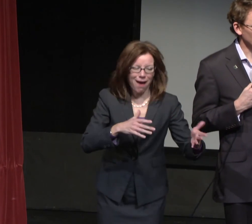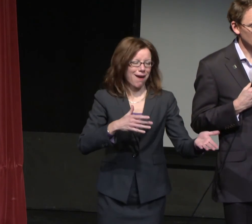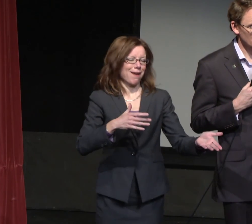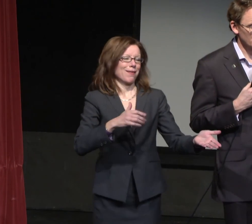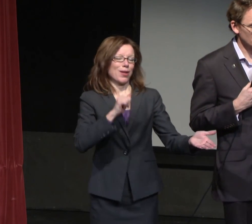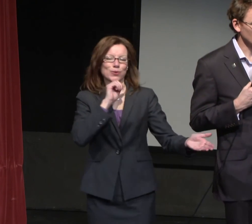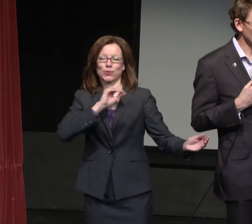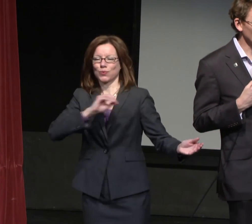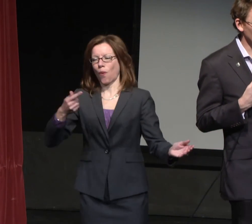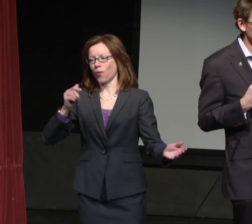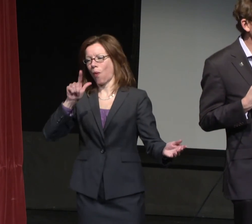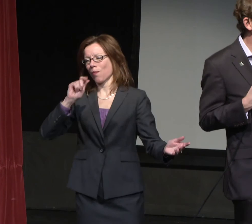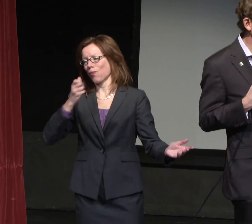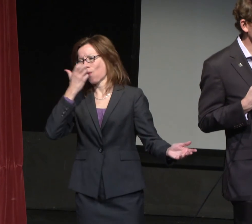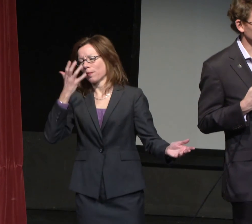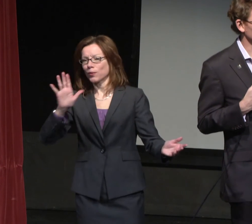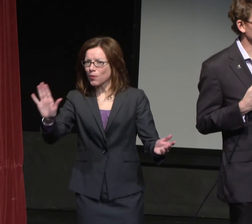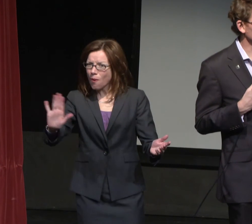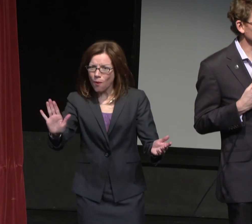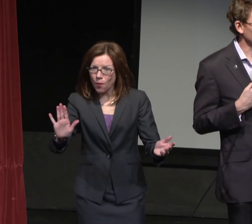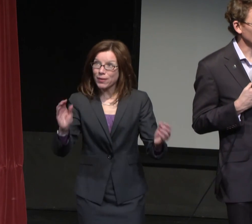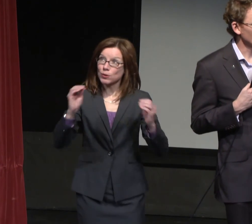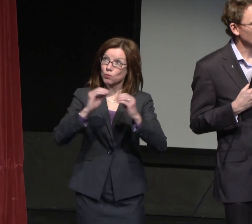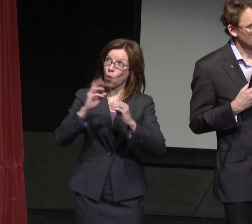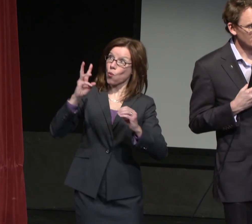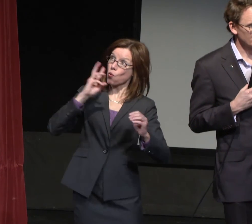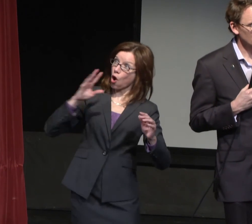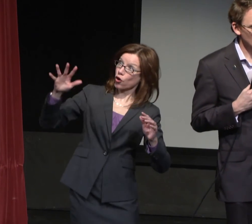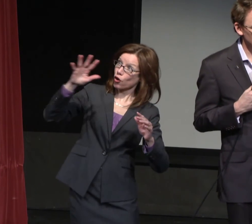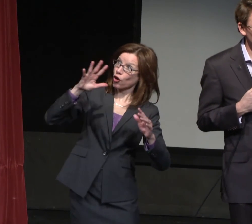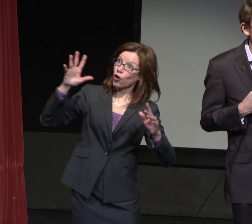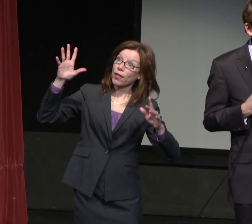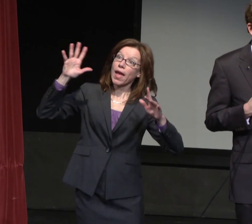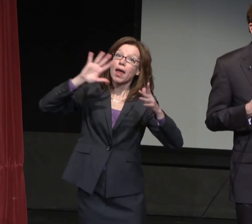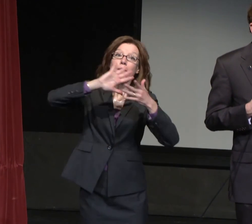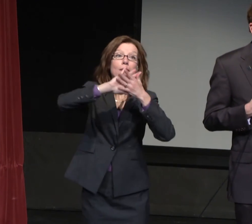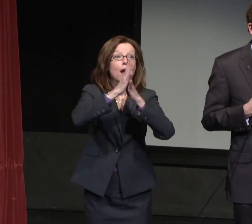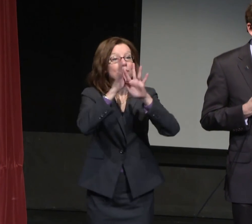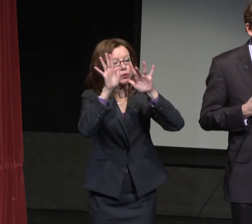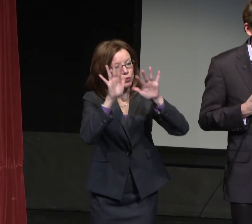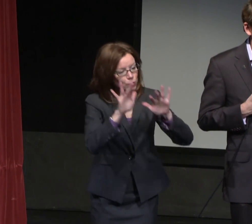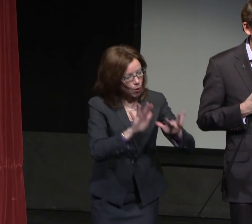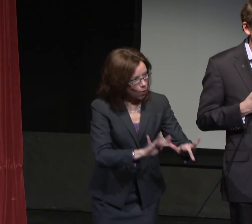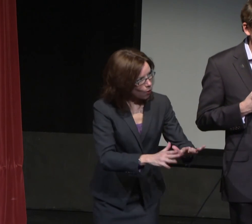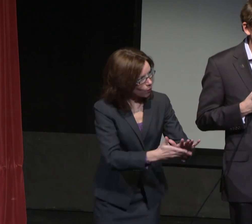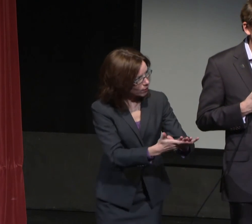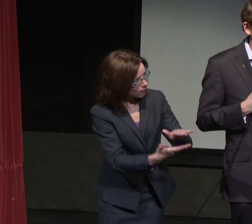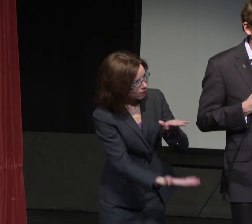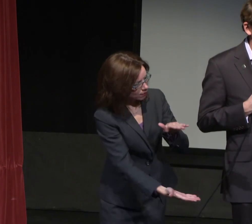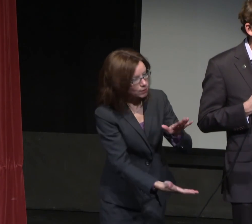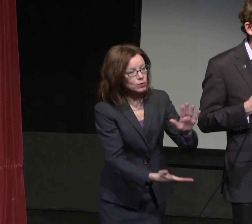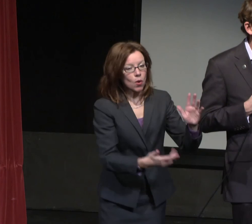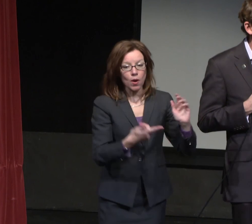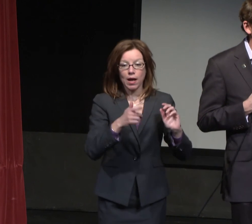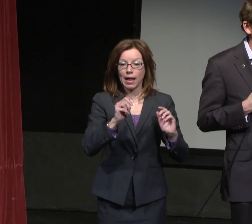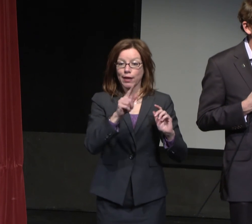it just means there's more water and therefore more snow, so that's one point. So just because a glacier is getting bigger doesn't mean